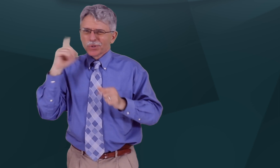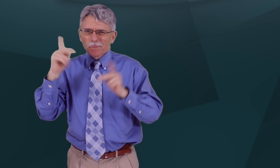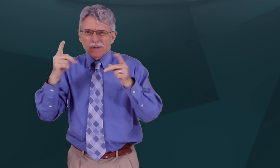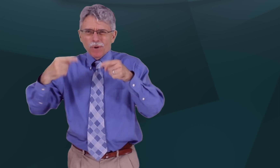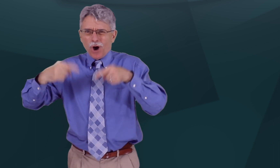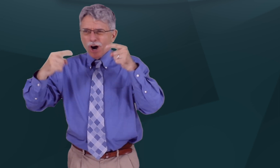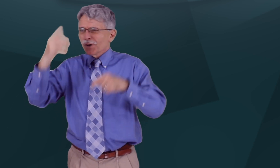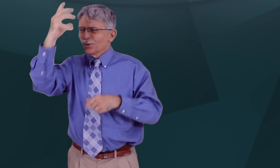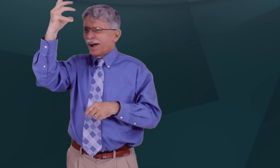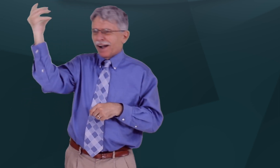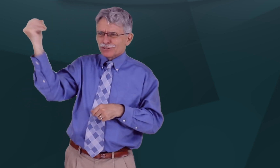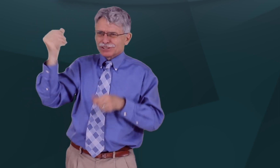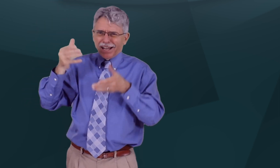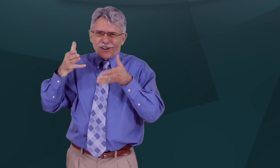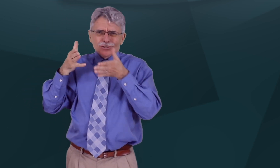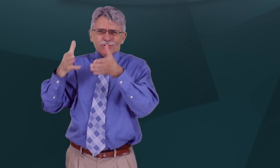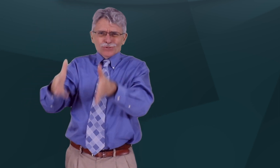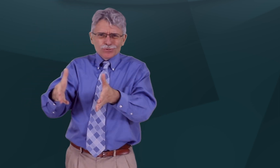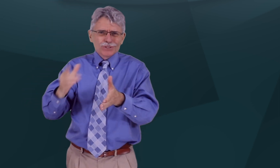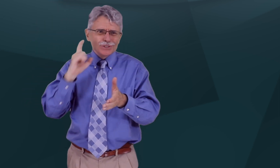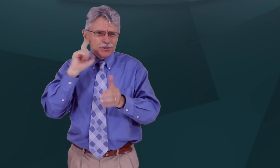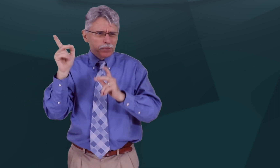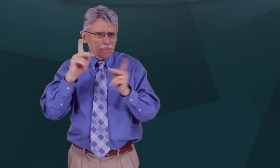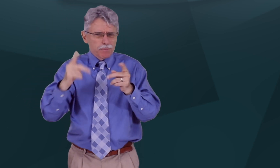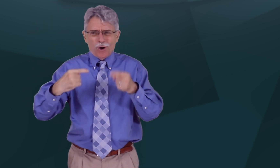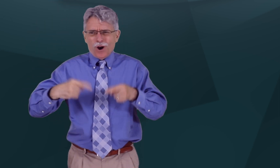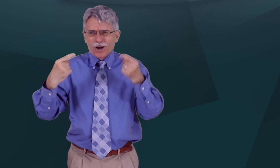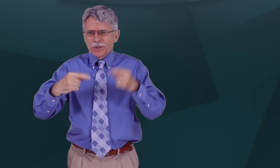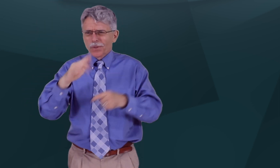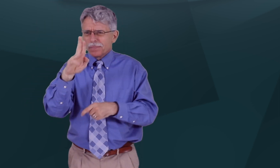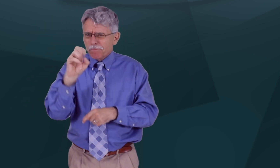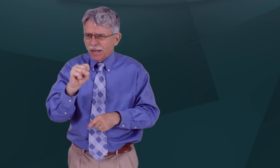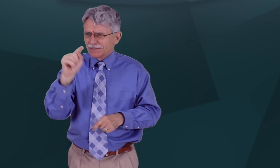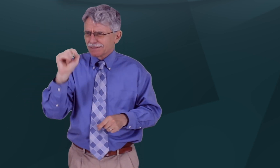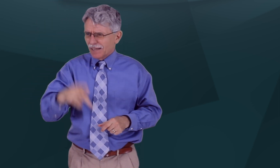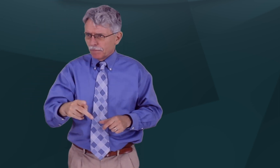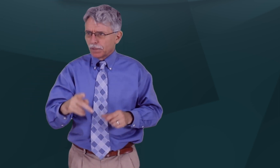You can hear people arguing outside, you know, in the street. People are arguing on the bus.